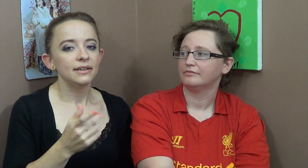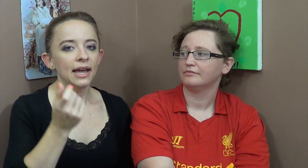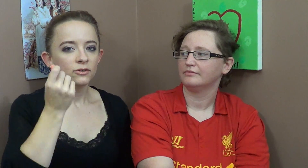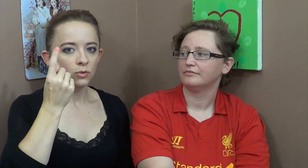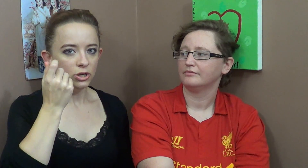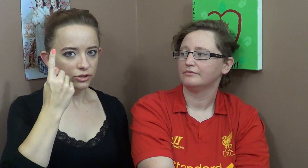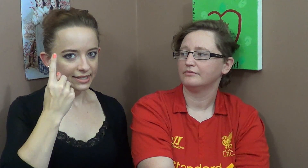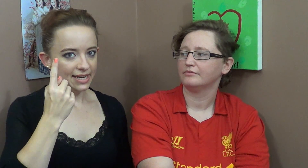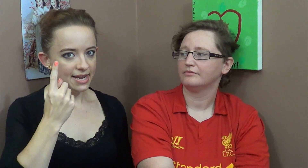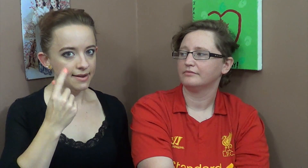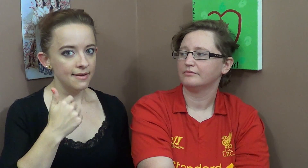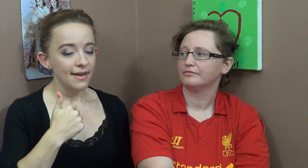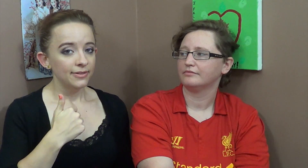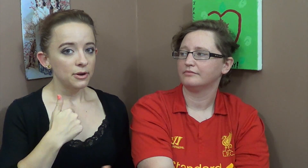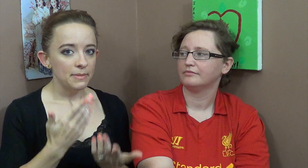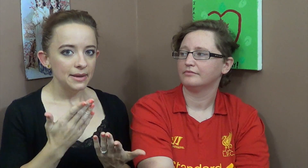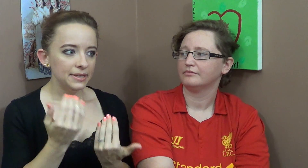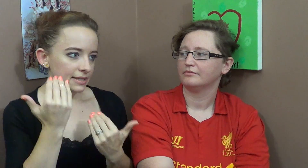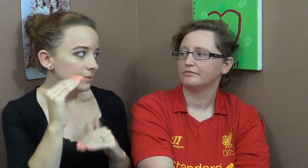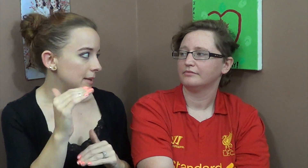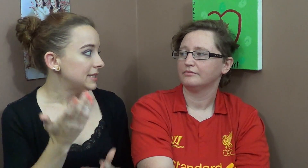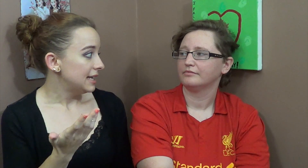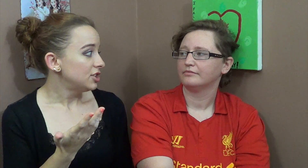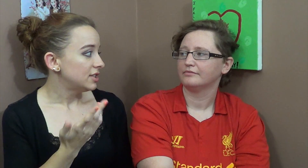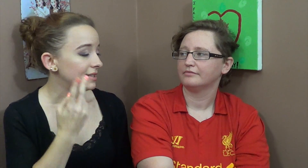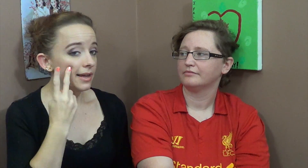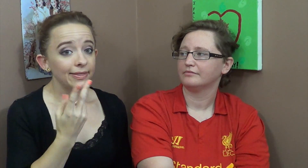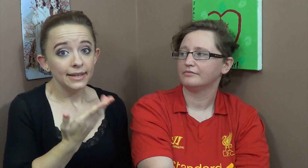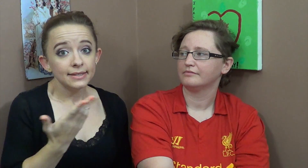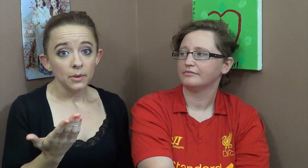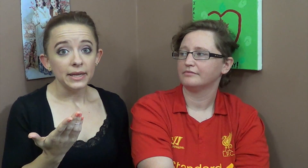person have to understand there might be some limitations on things